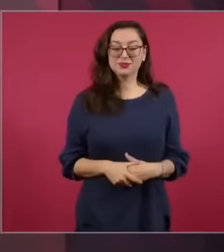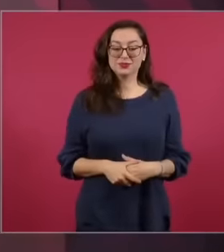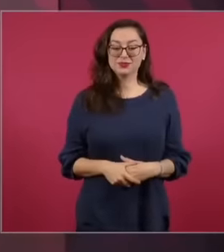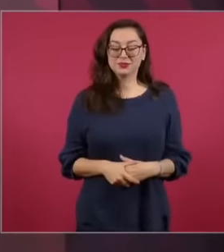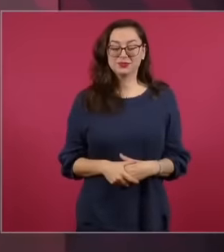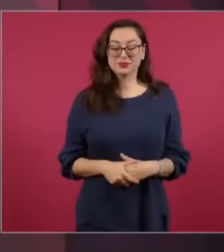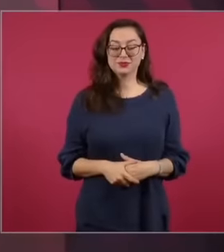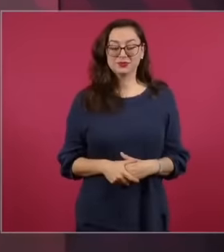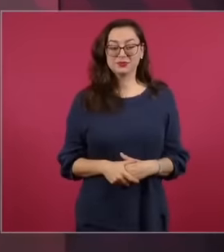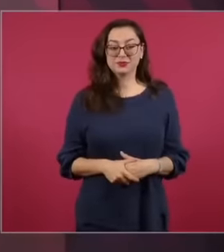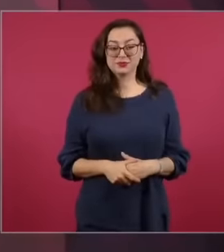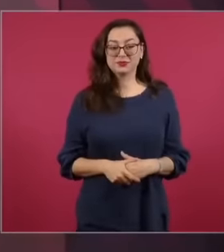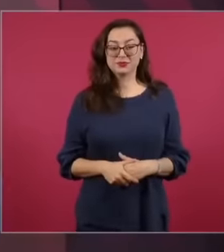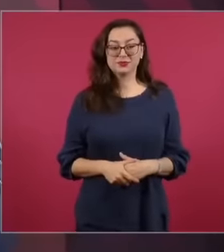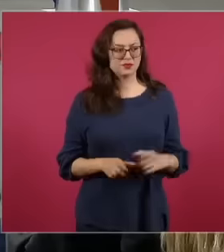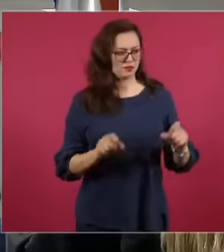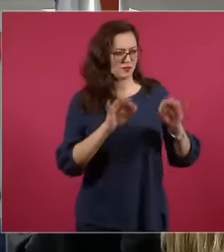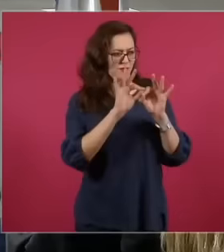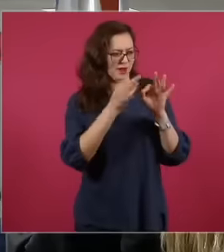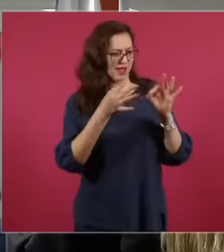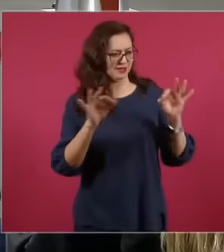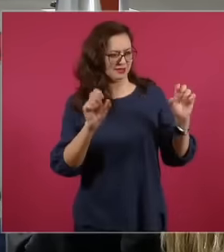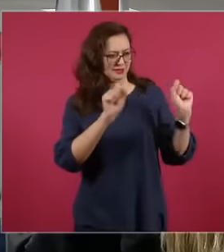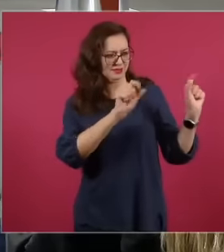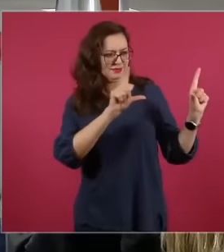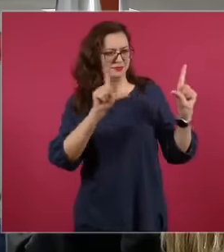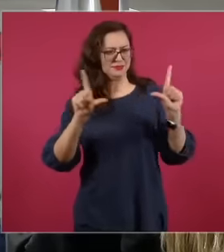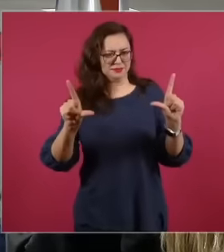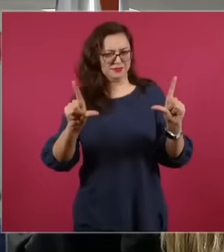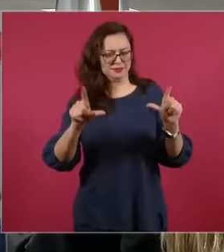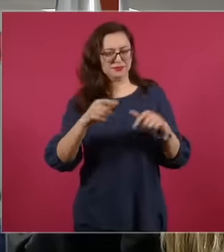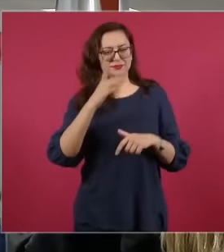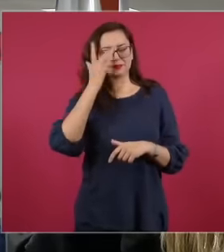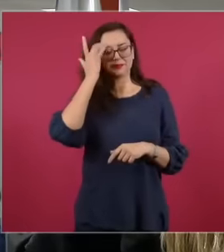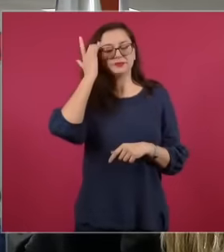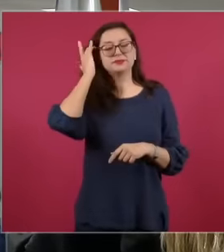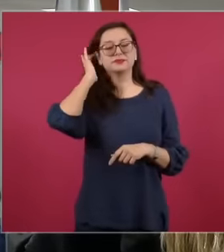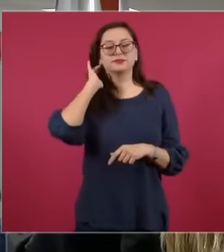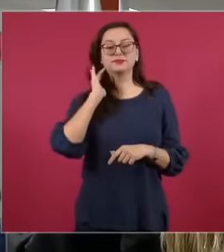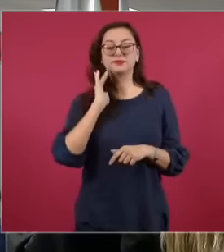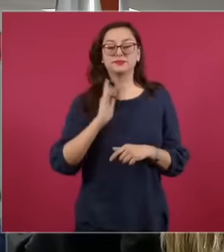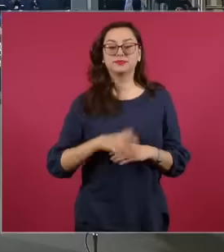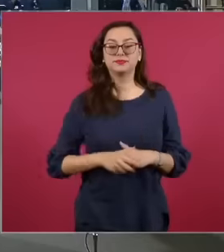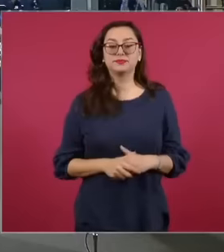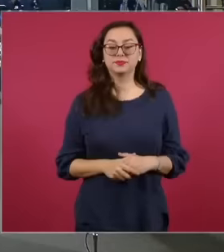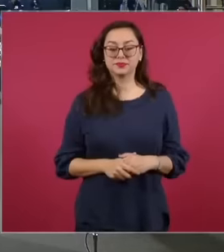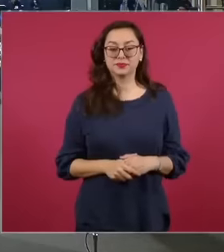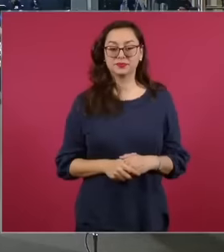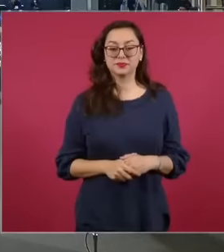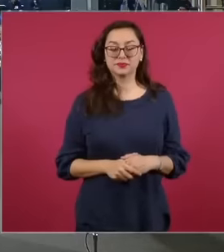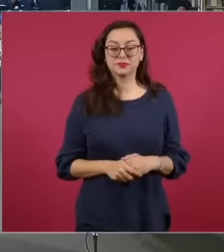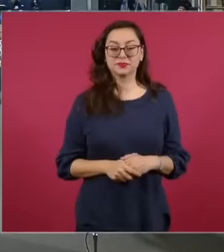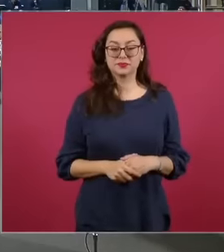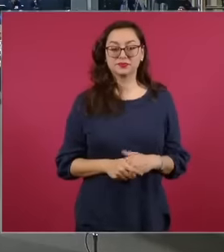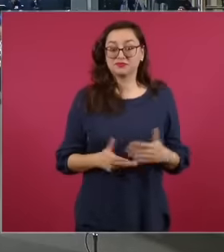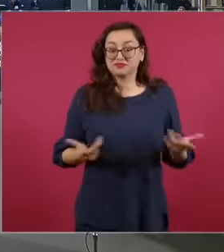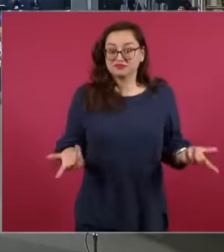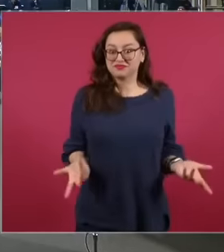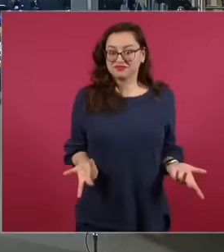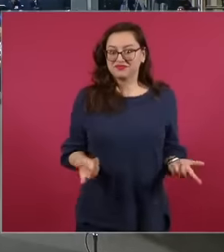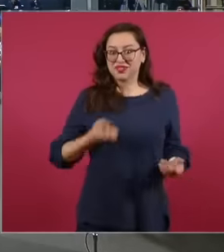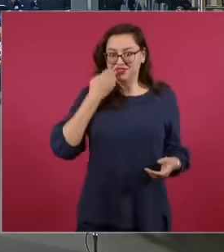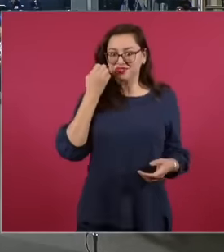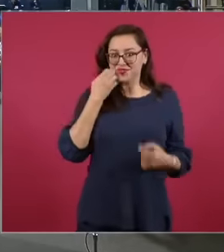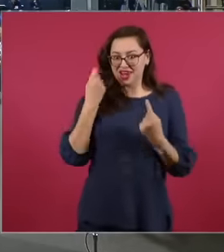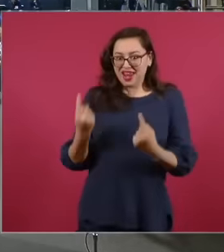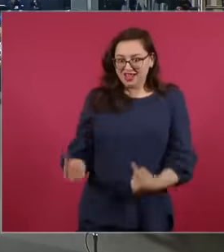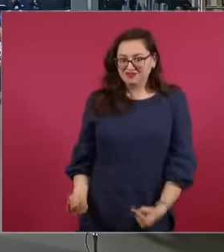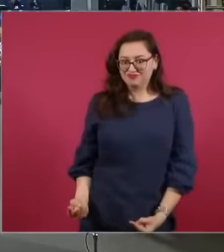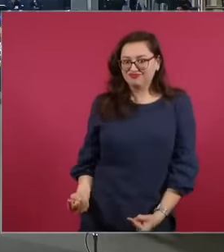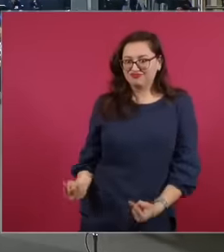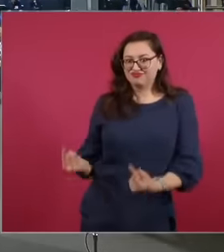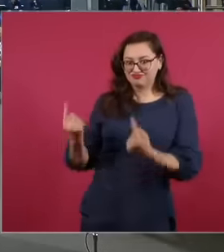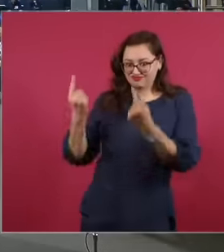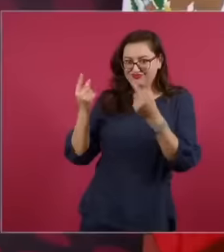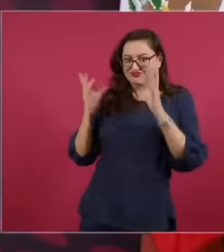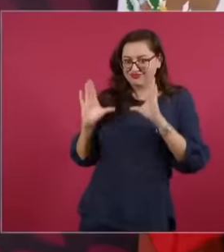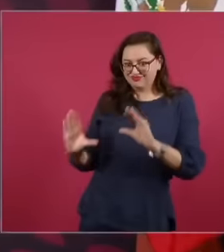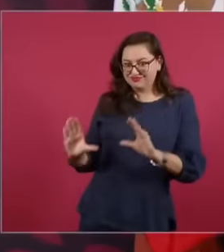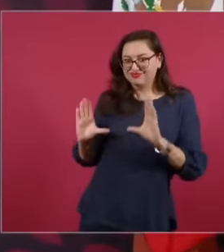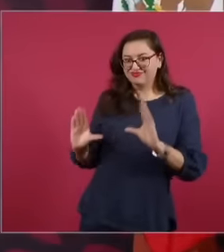Let's see why you don't put it Yes they teach us that in school